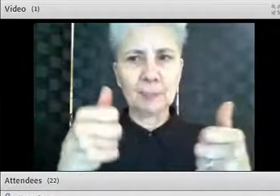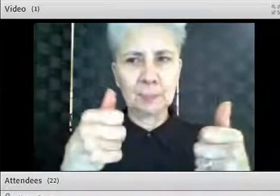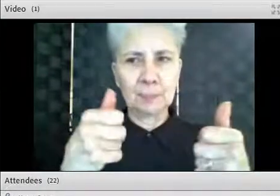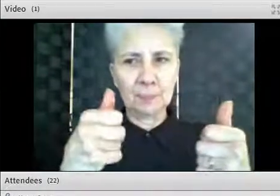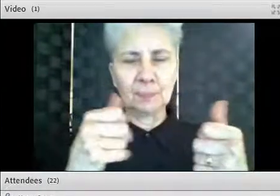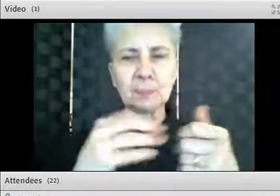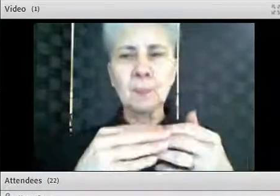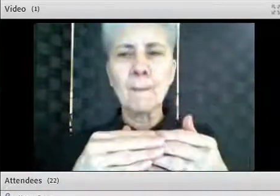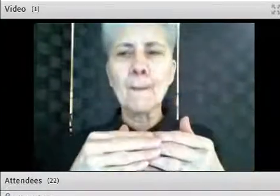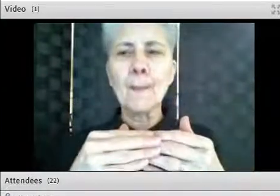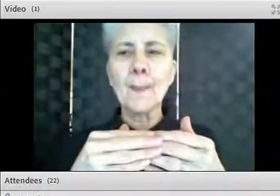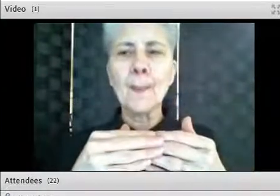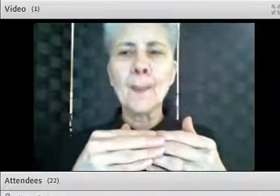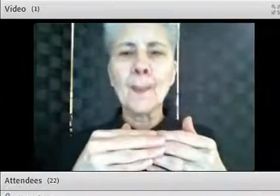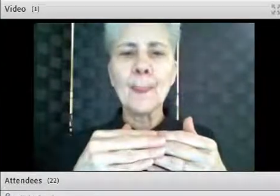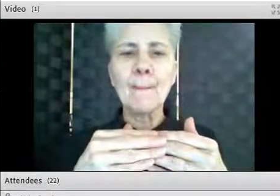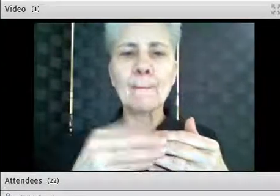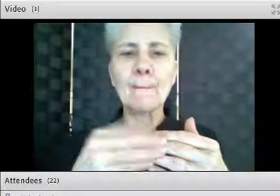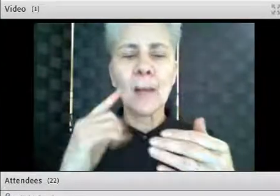So I guess I can turn up the volume a little bit more.